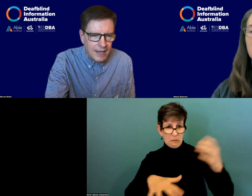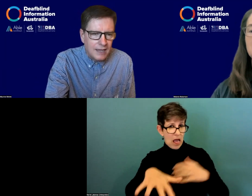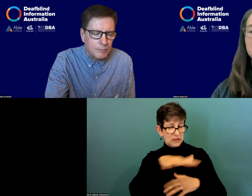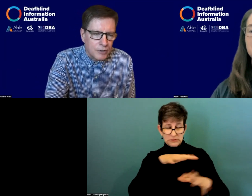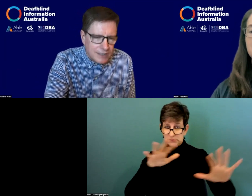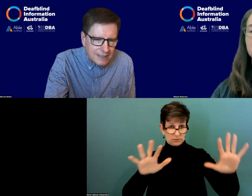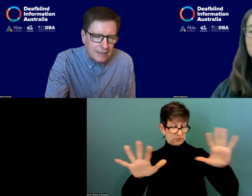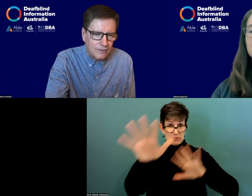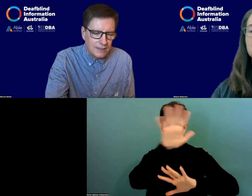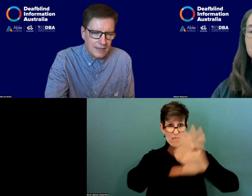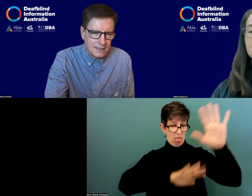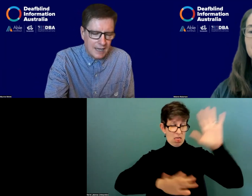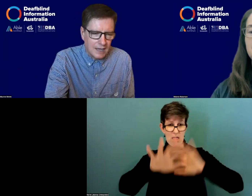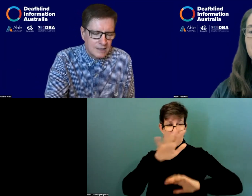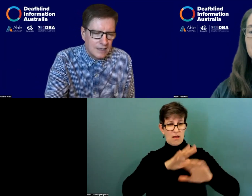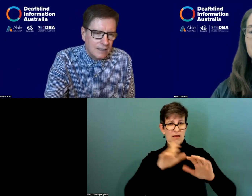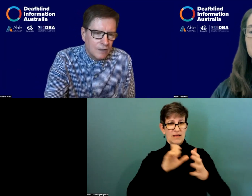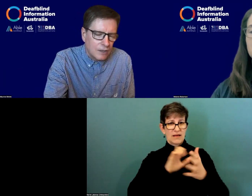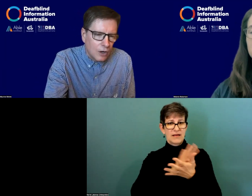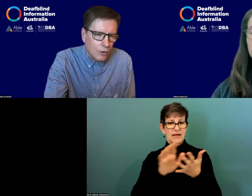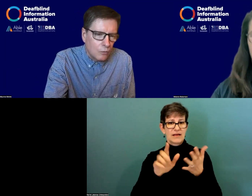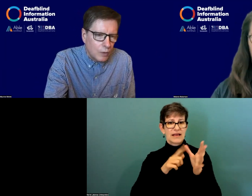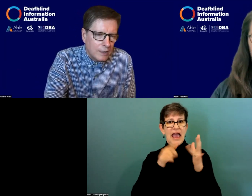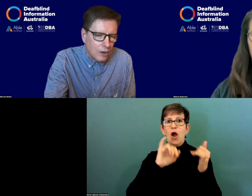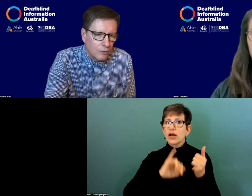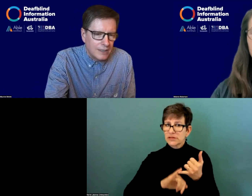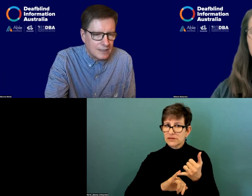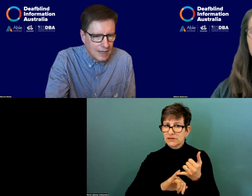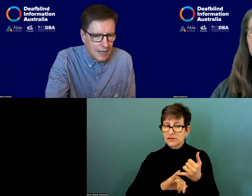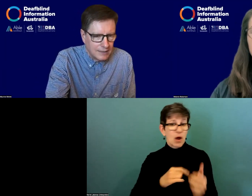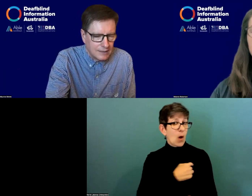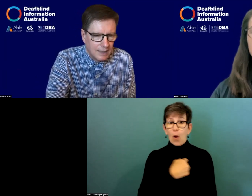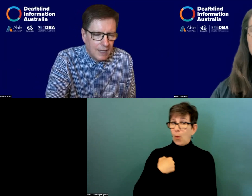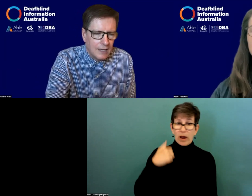They perceive it as chaos even though we know it's not.